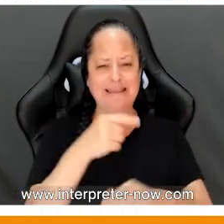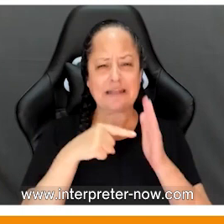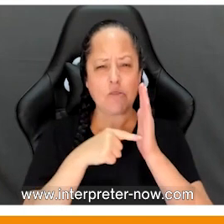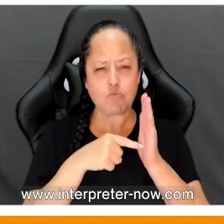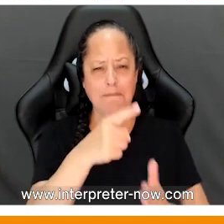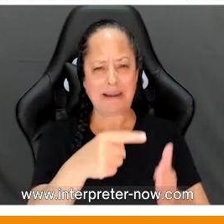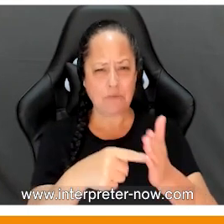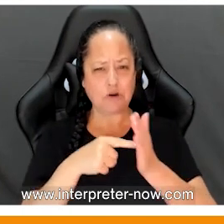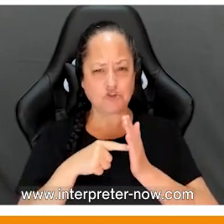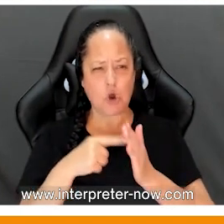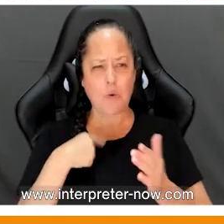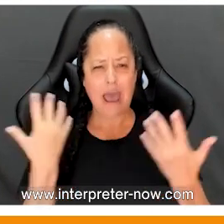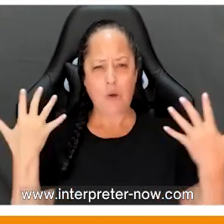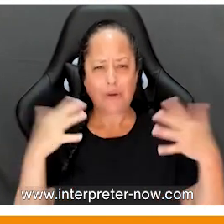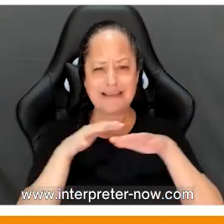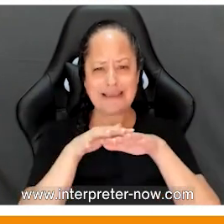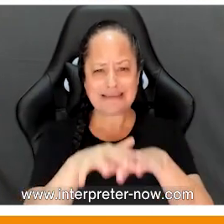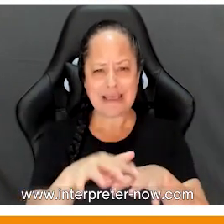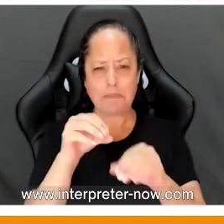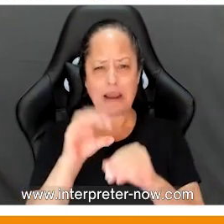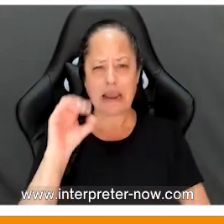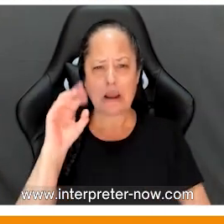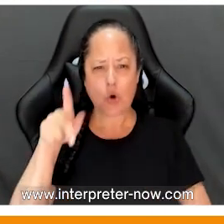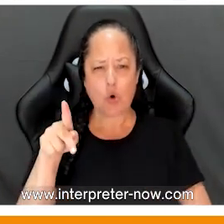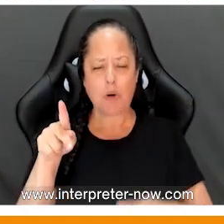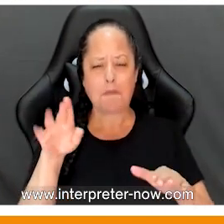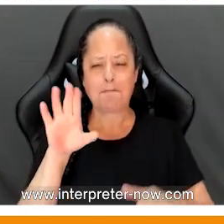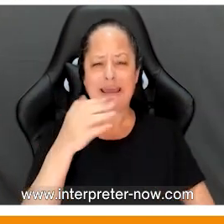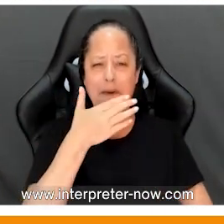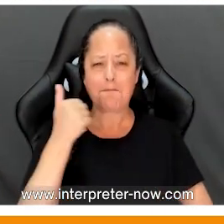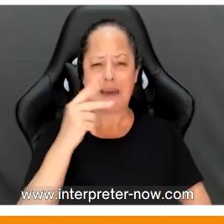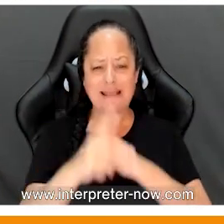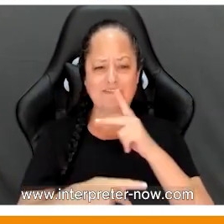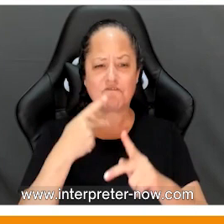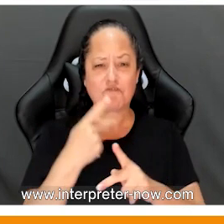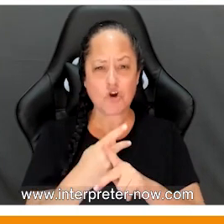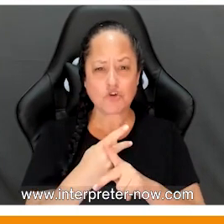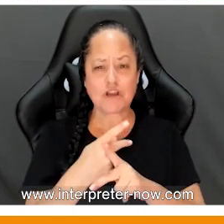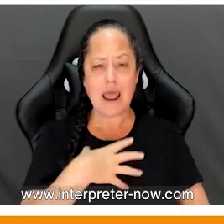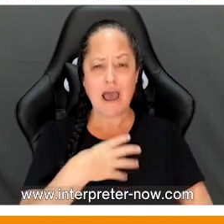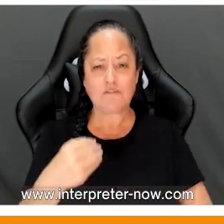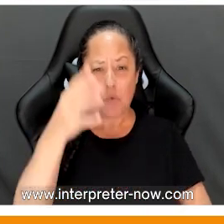So when I say that I was assimilating in corporate, I was trying to do my best version of a White